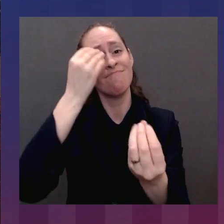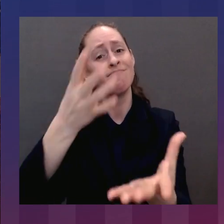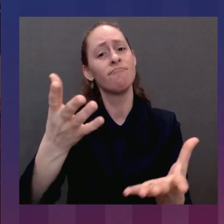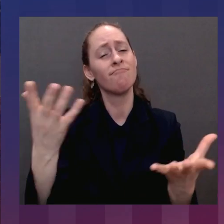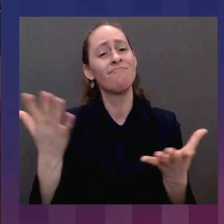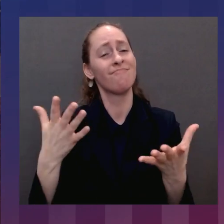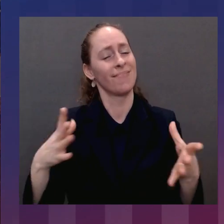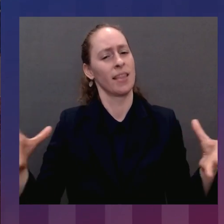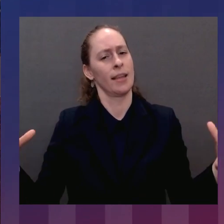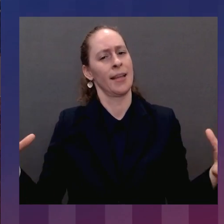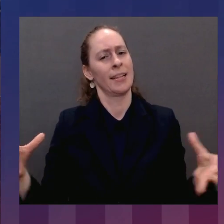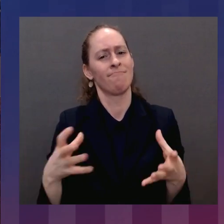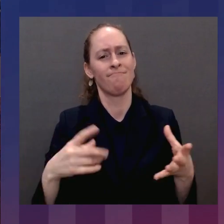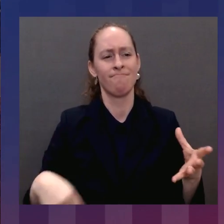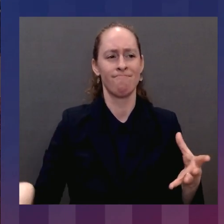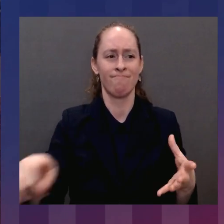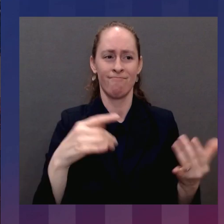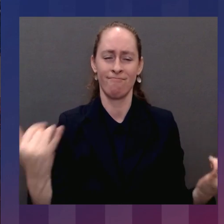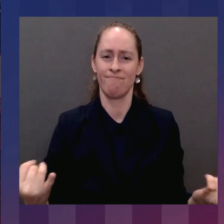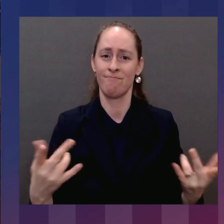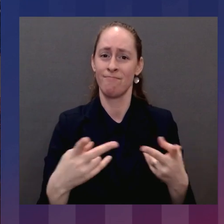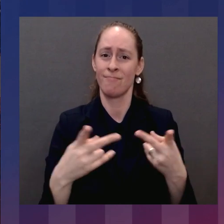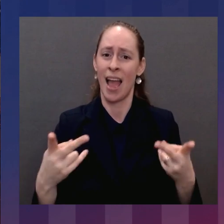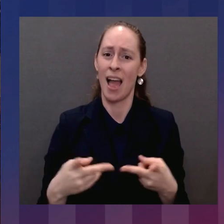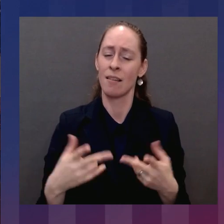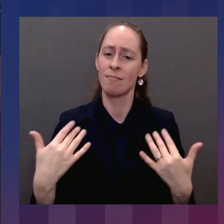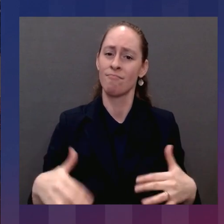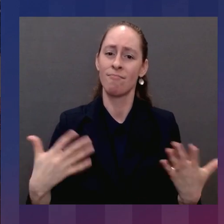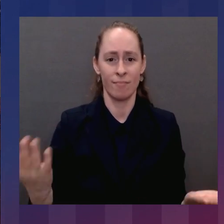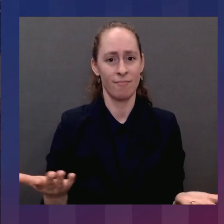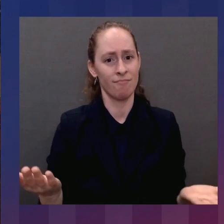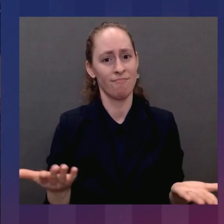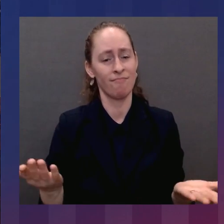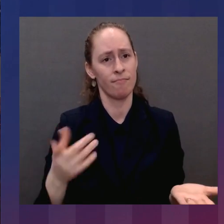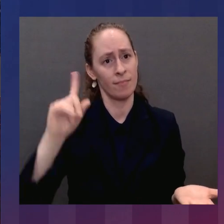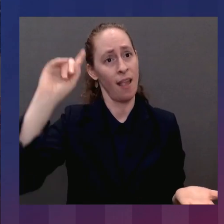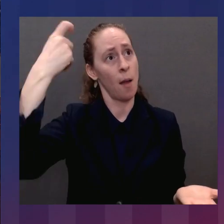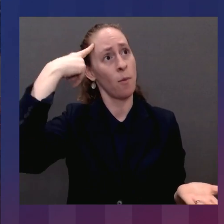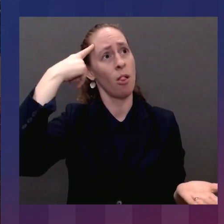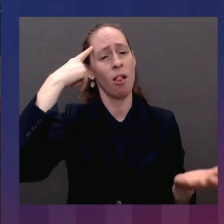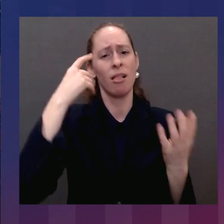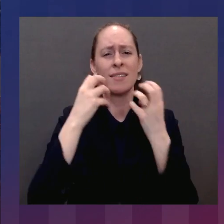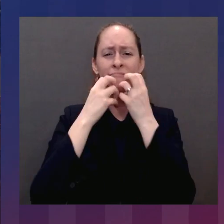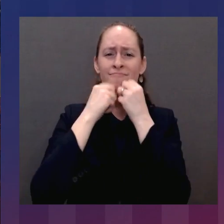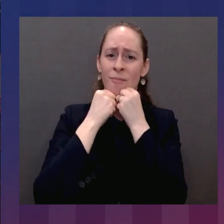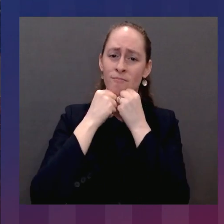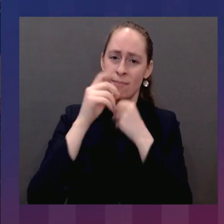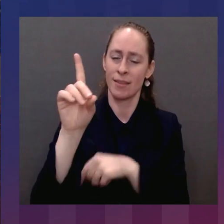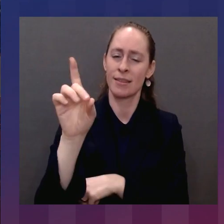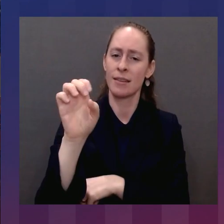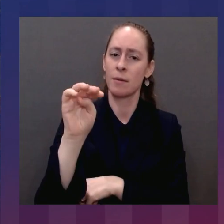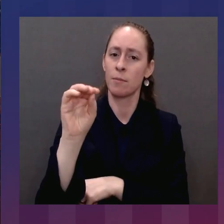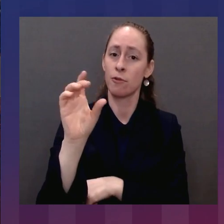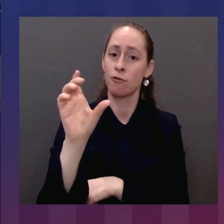In this Capitol, generation after generation, Americans have debated great questions amid great strife,